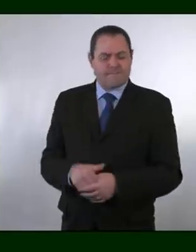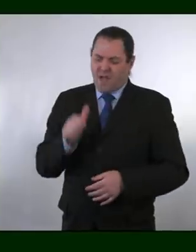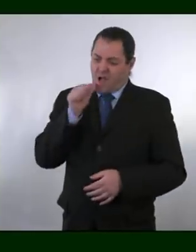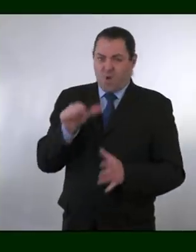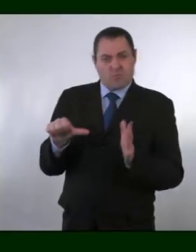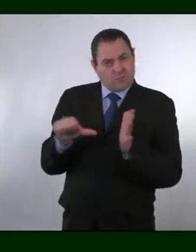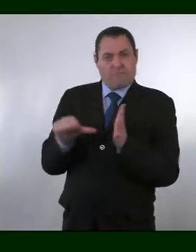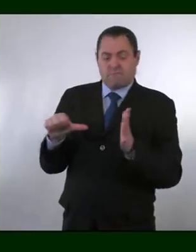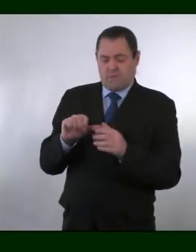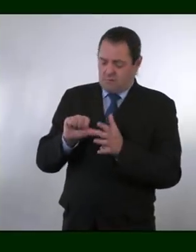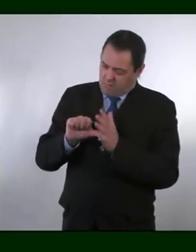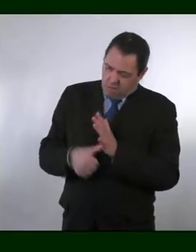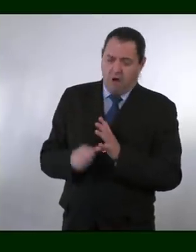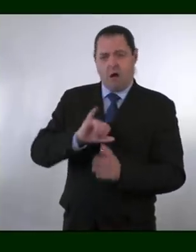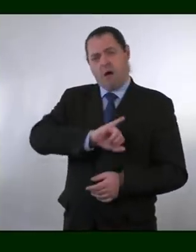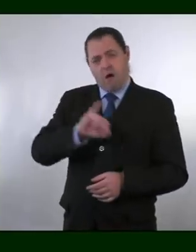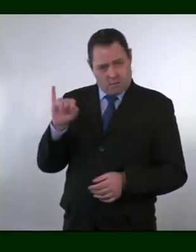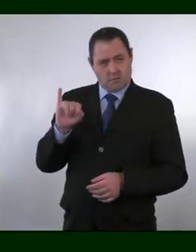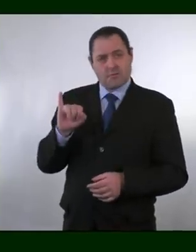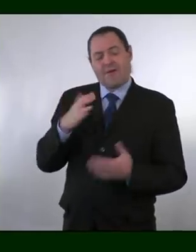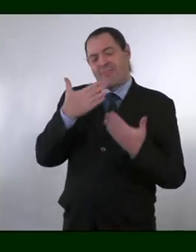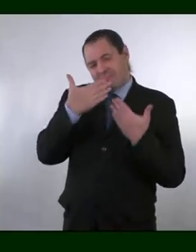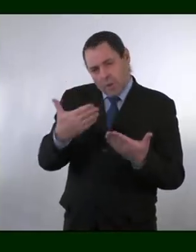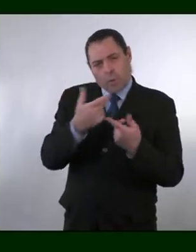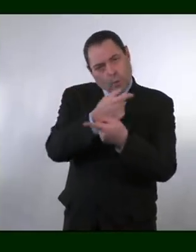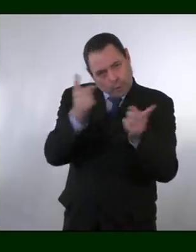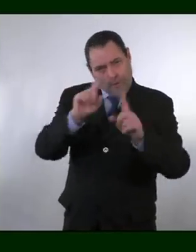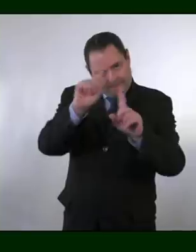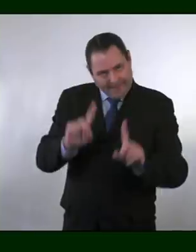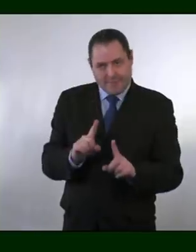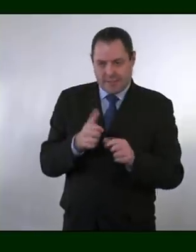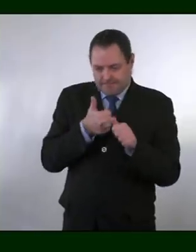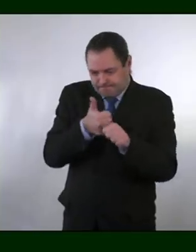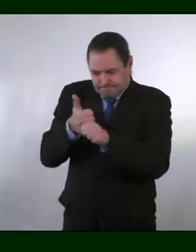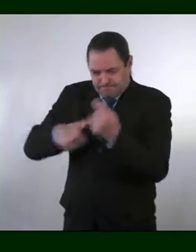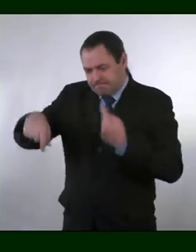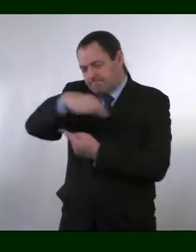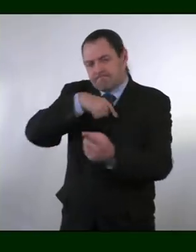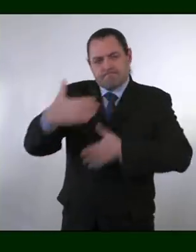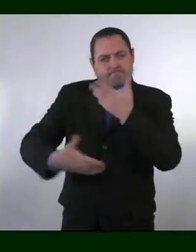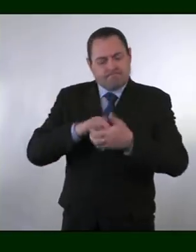for people, and I thank them for the way that they have pulled together and followed the